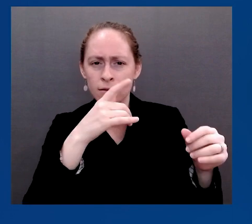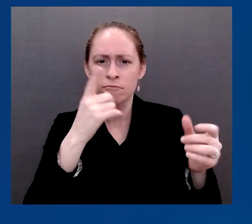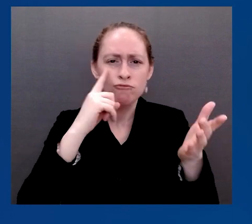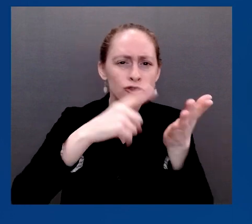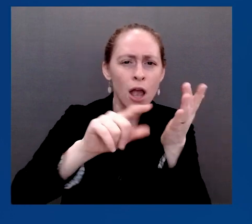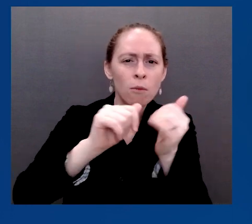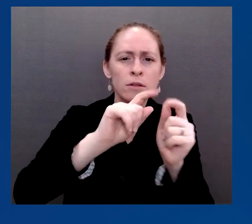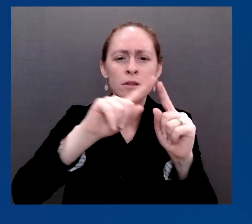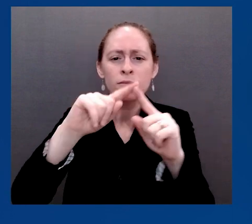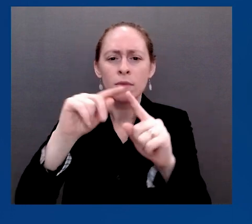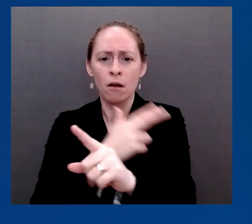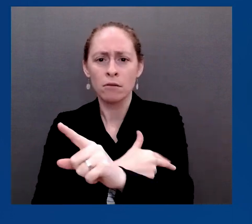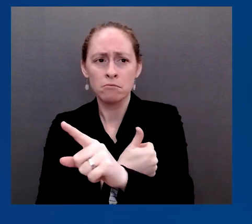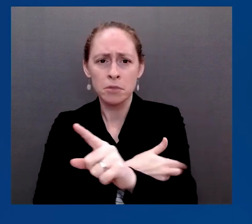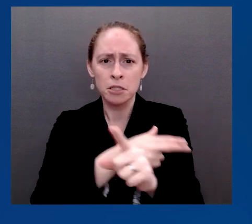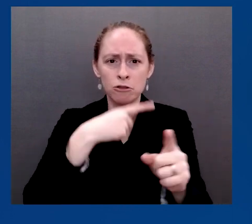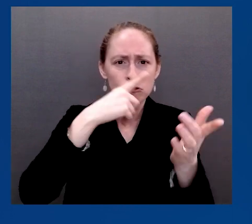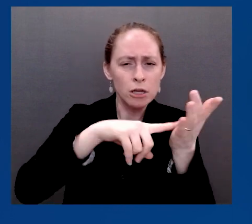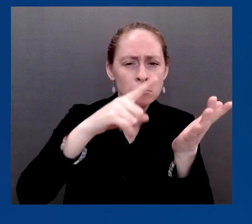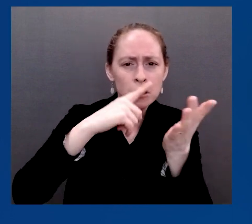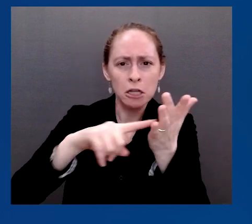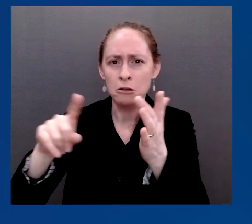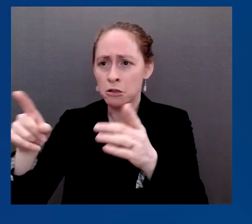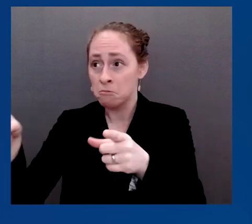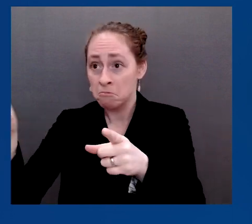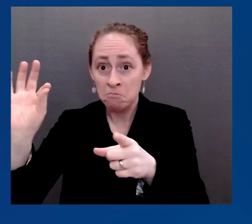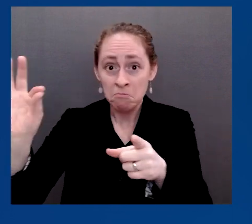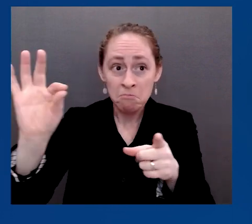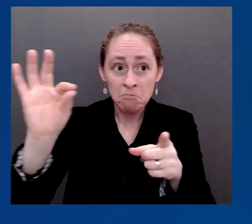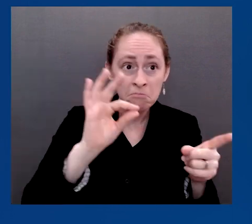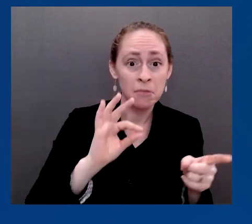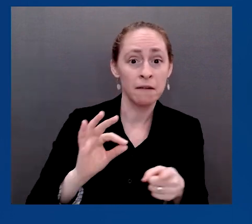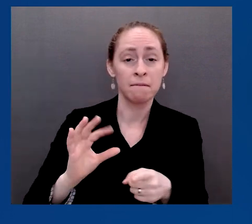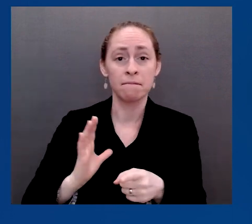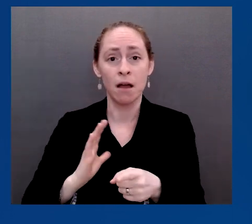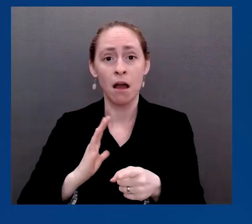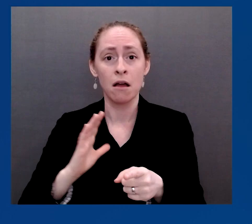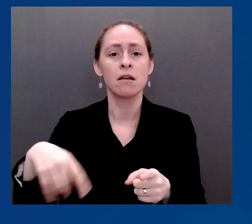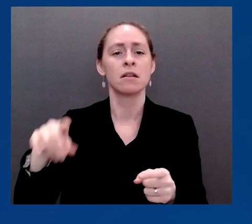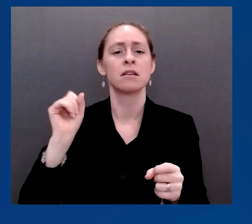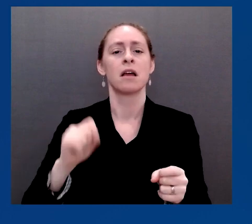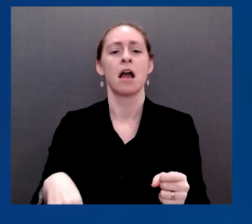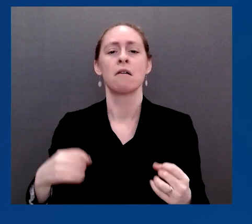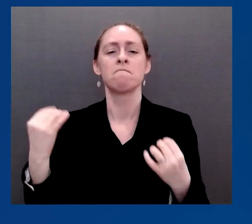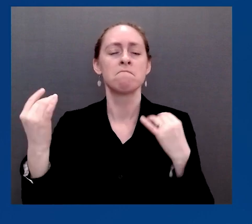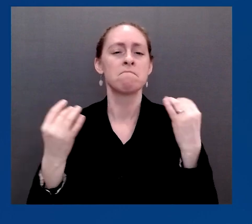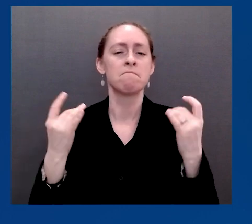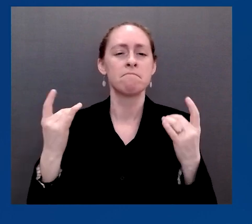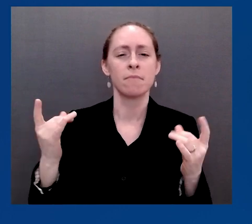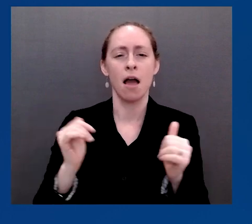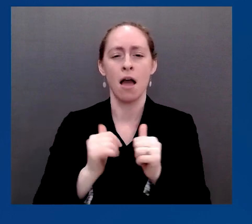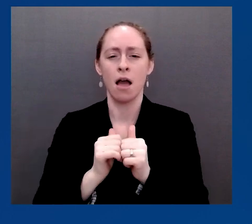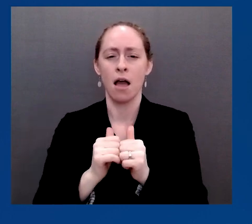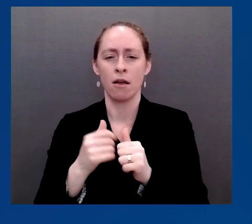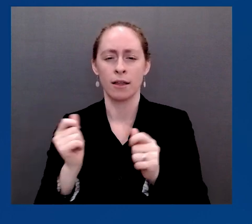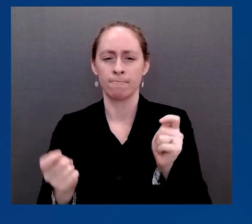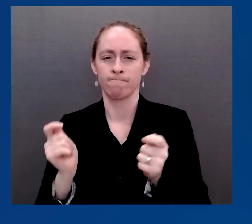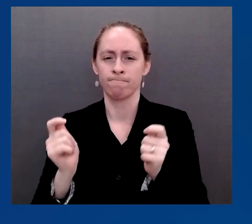so those decisions can be made at the local level. And, of course, we at CDC will keep the public informed about our guidance, and we will clearly communicate